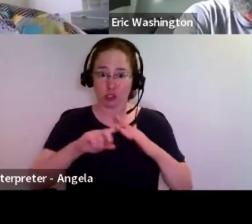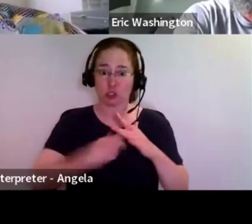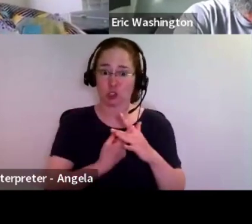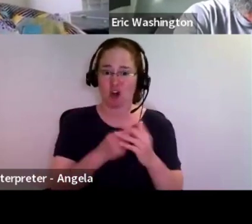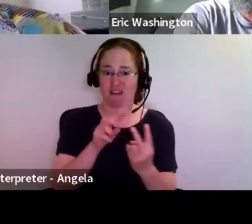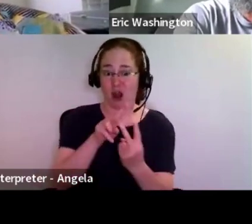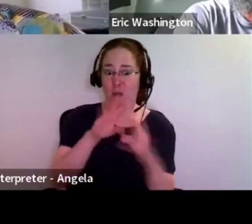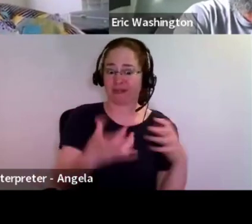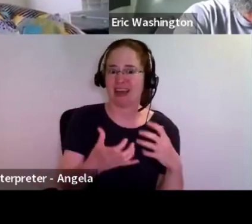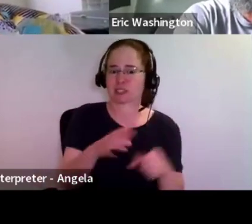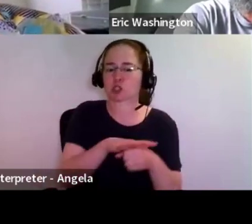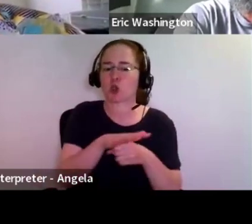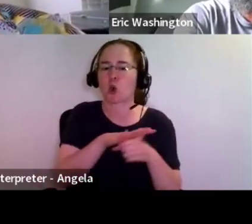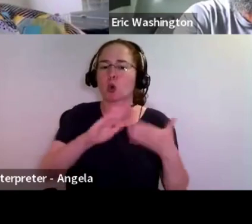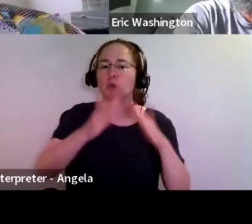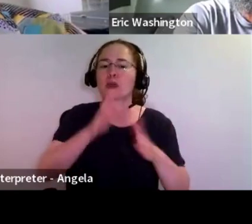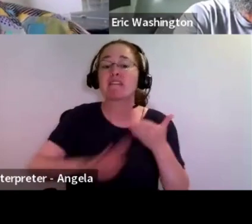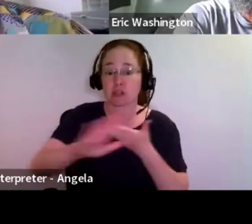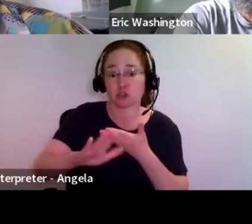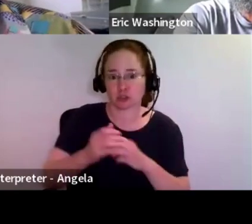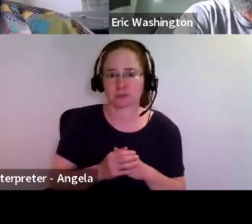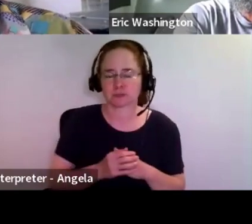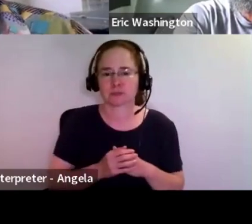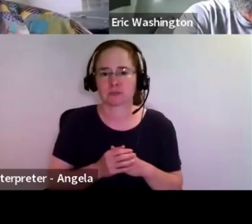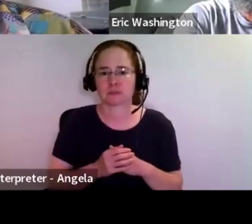classes at the local community college, including interpersonal